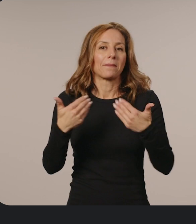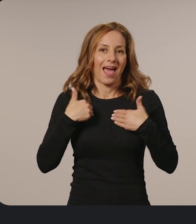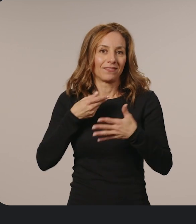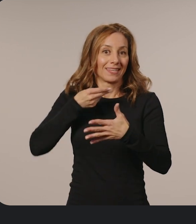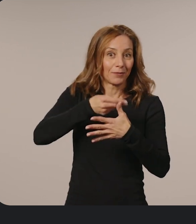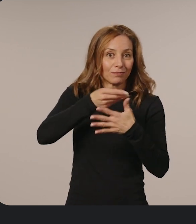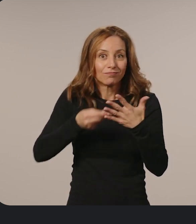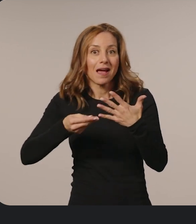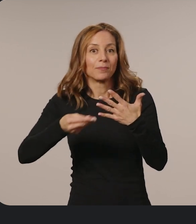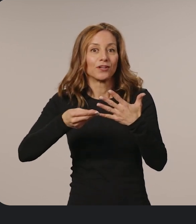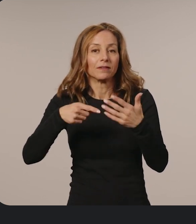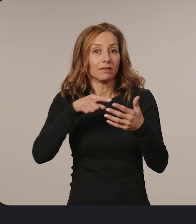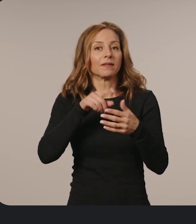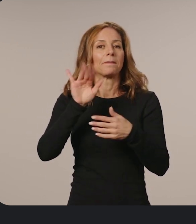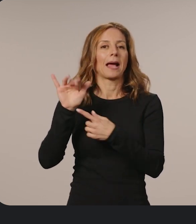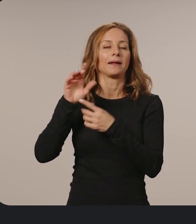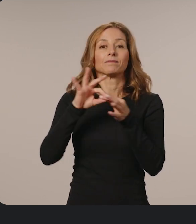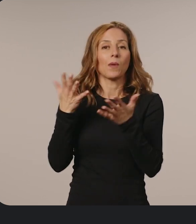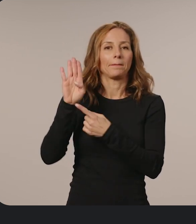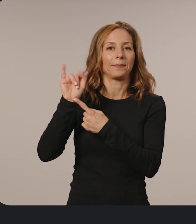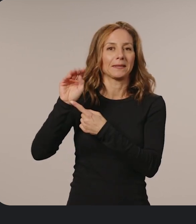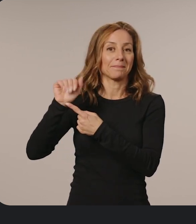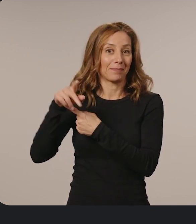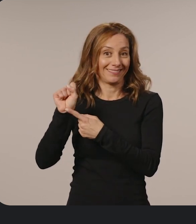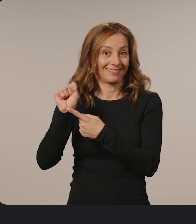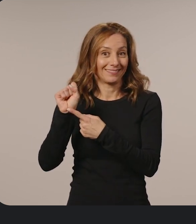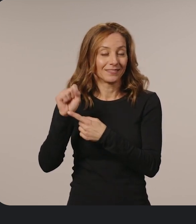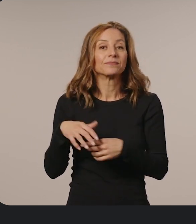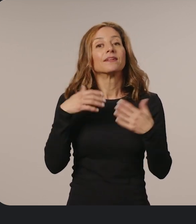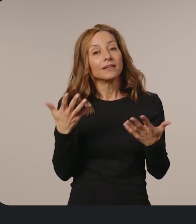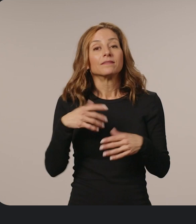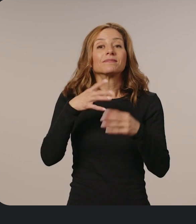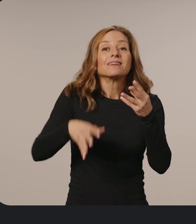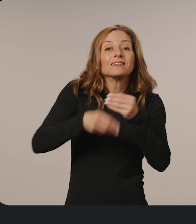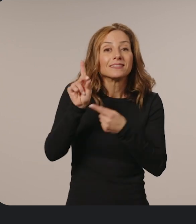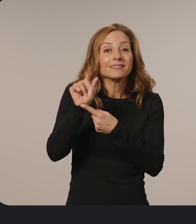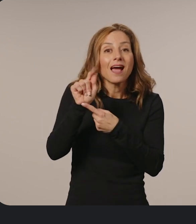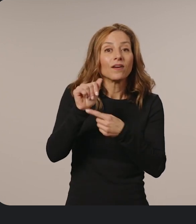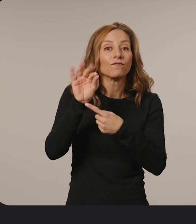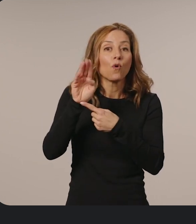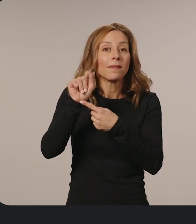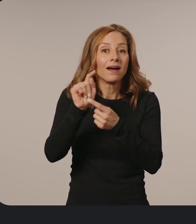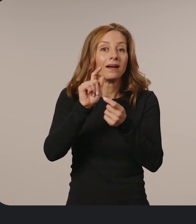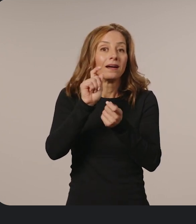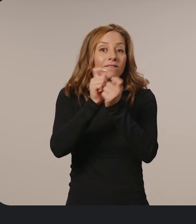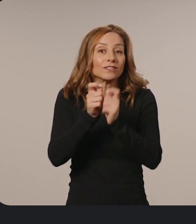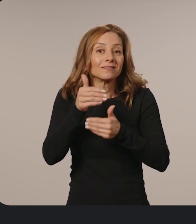on Android may have its input and output represented as bitmaps. Therefore, additional data format conversion steps